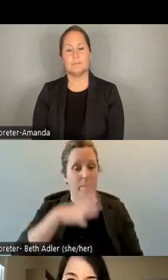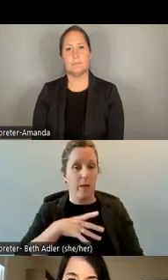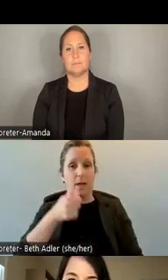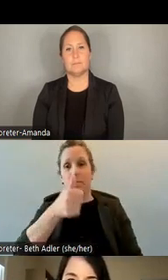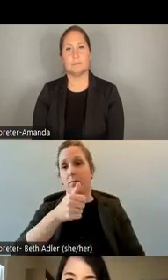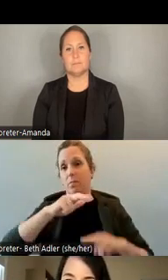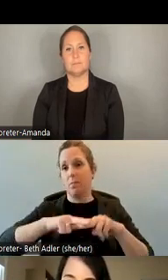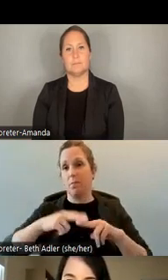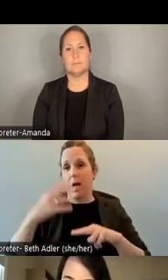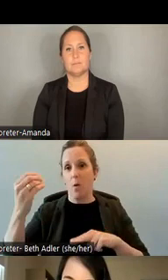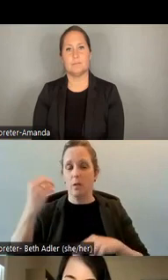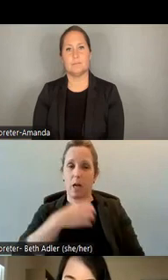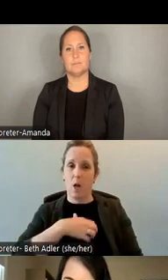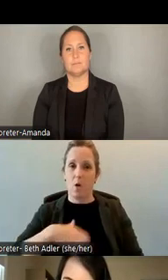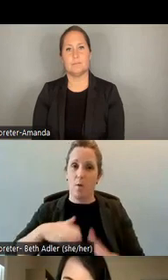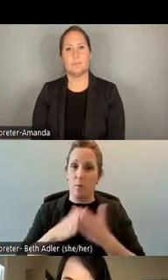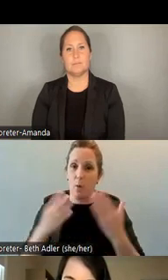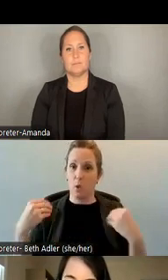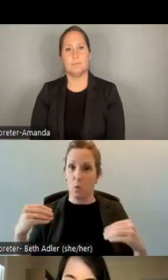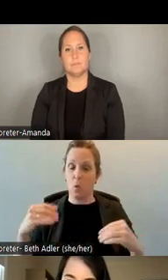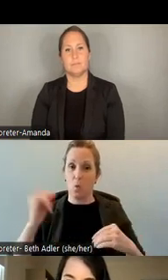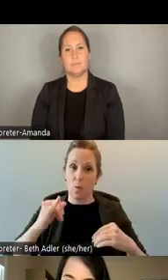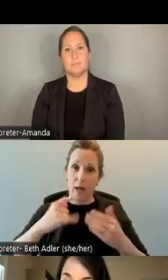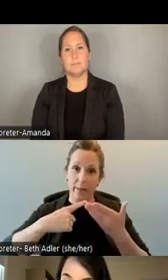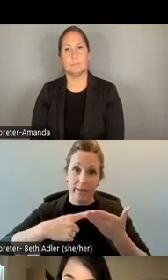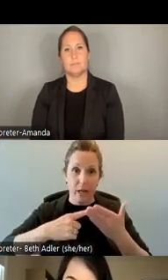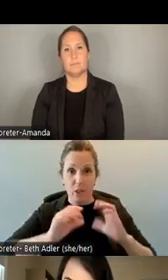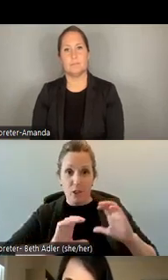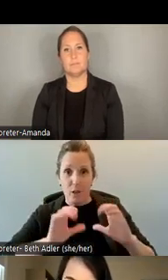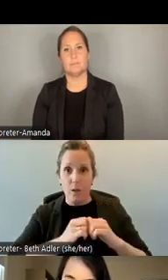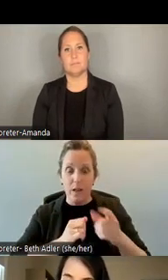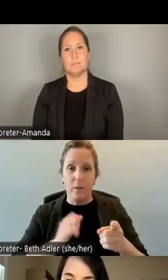um and that conversation has really seared into my memory I'm ashamed to admit it now but I think